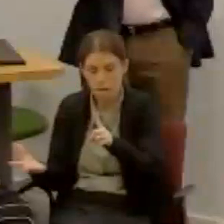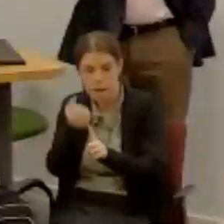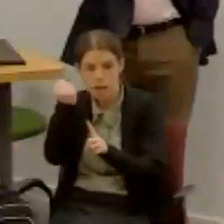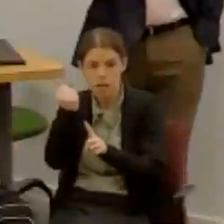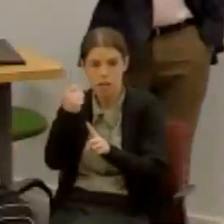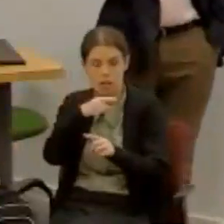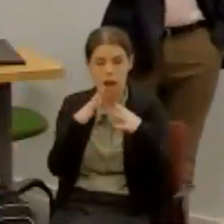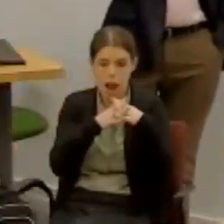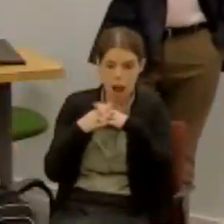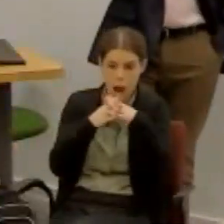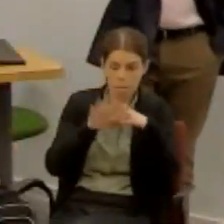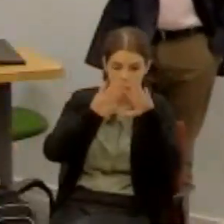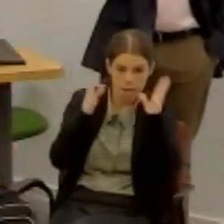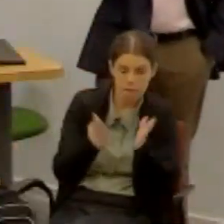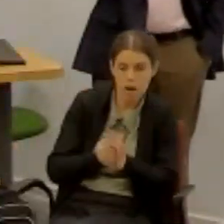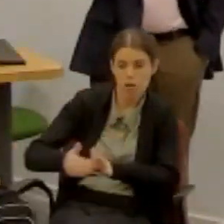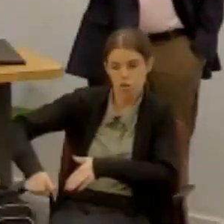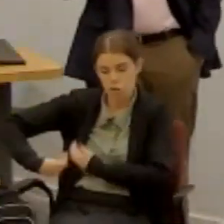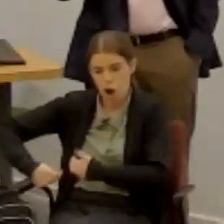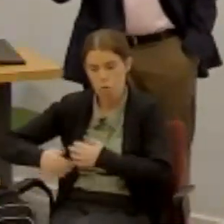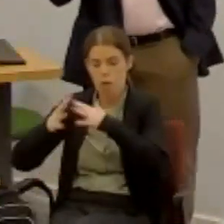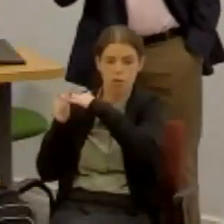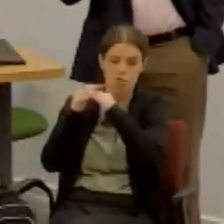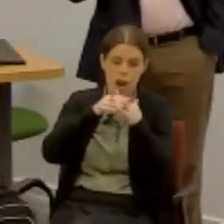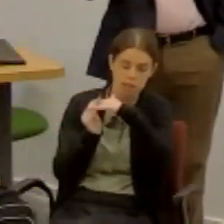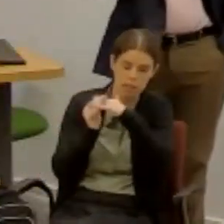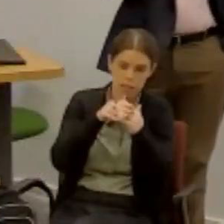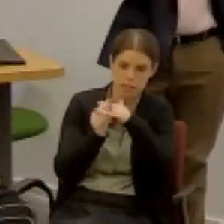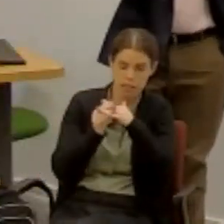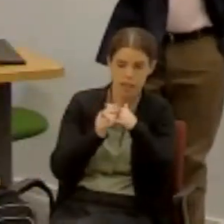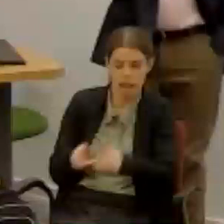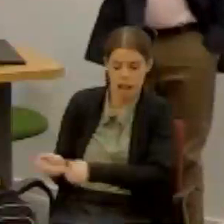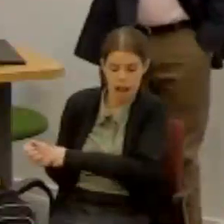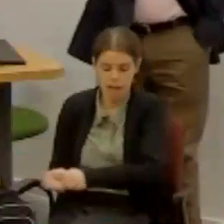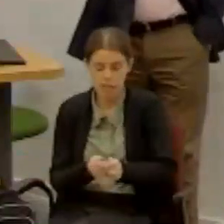in American footballers, footballers, Rugby players, wrestlers, ice hockey player basically,